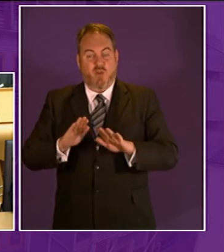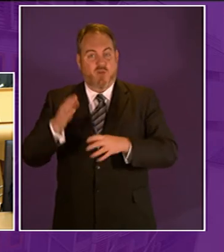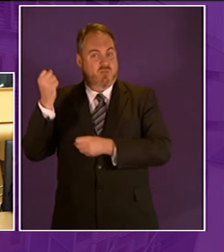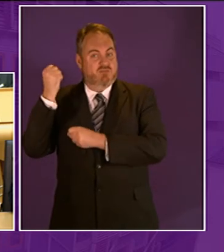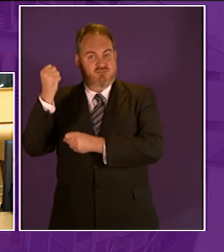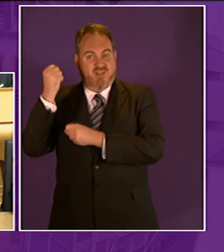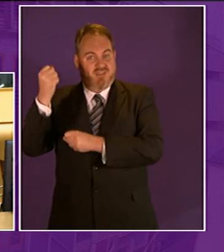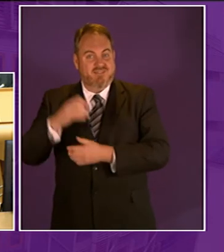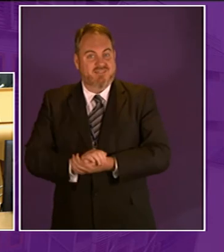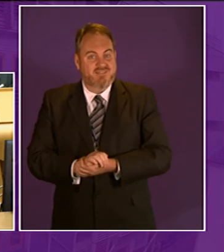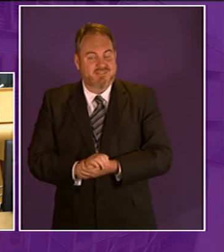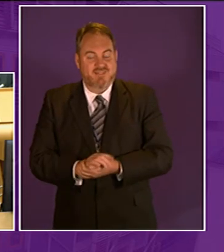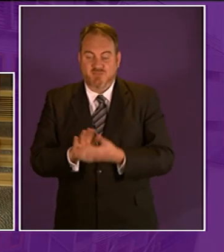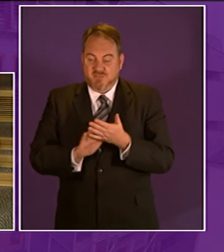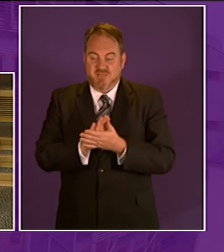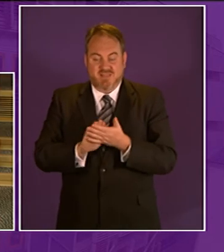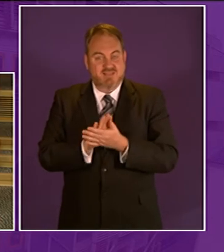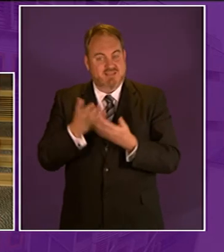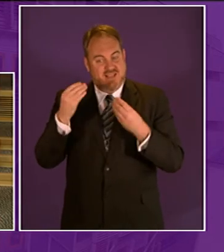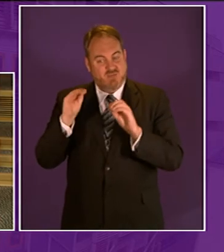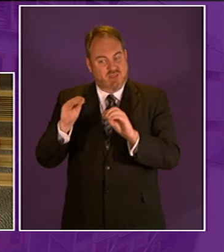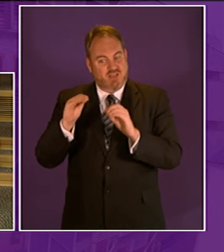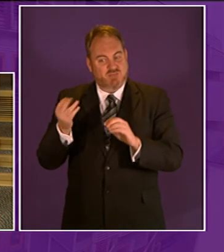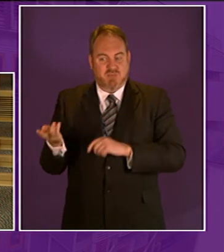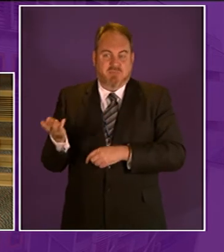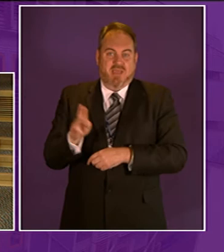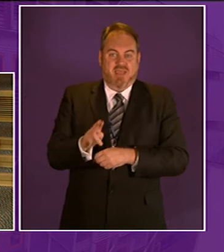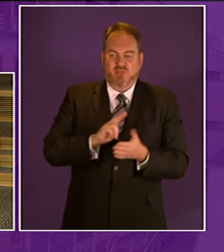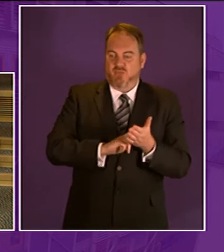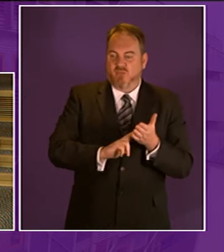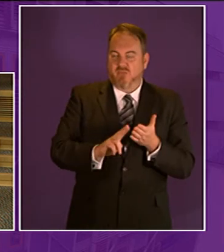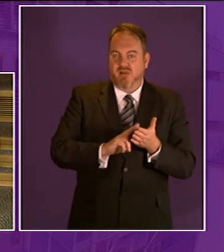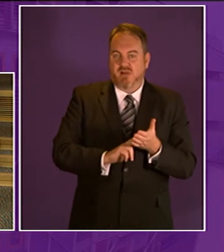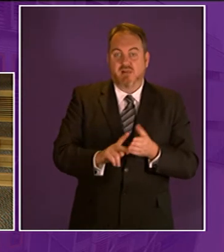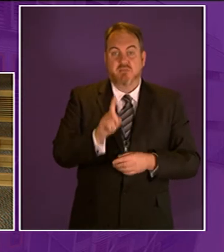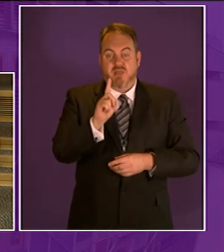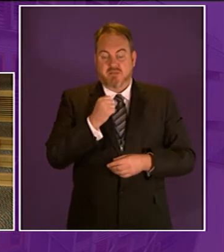process can return to normal.